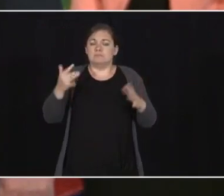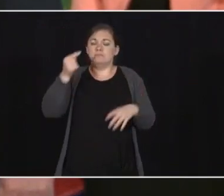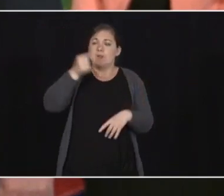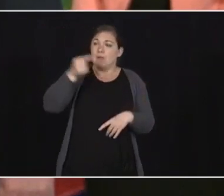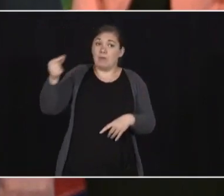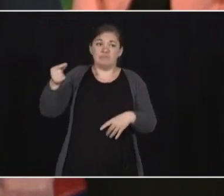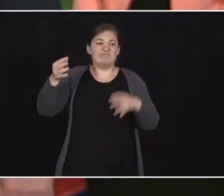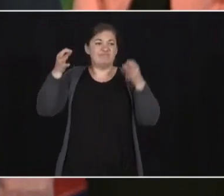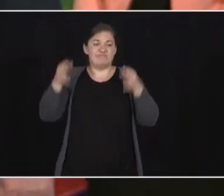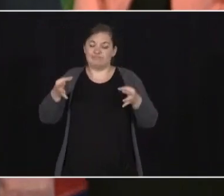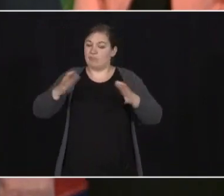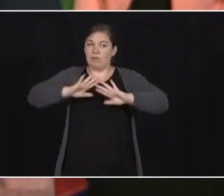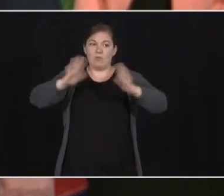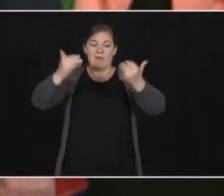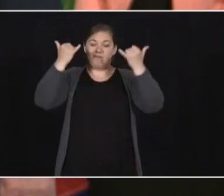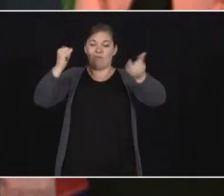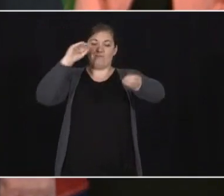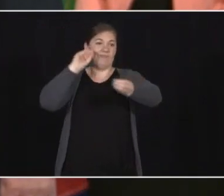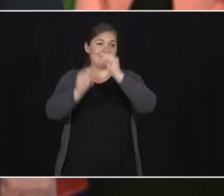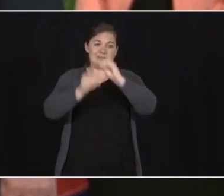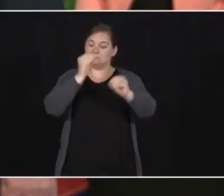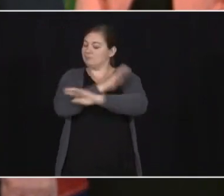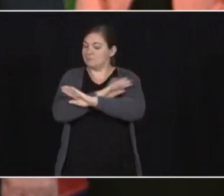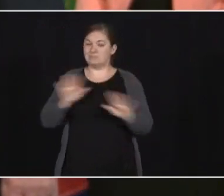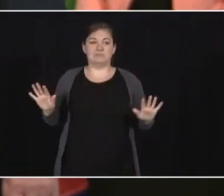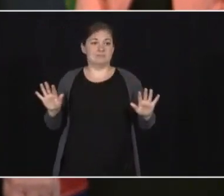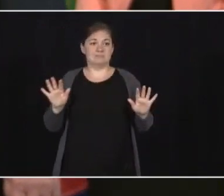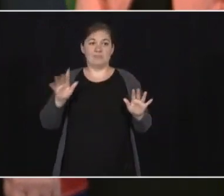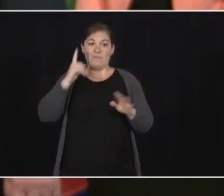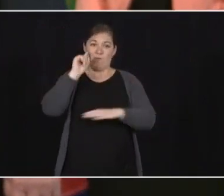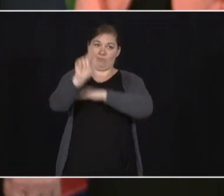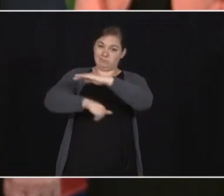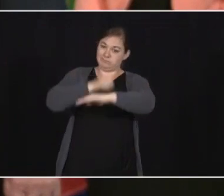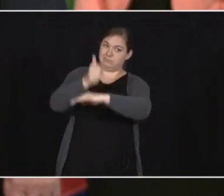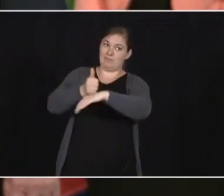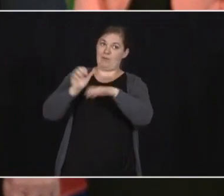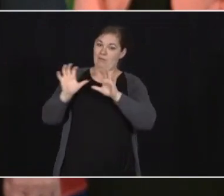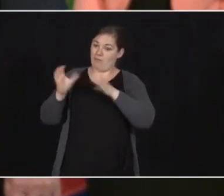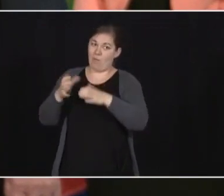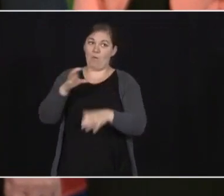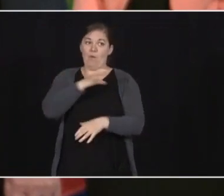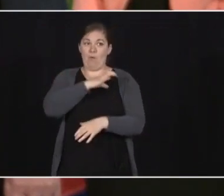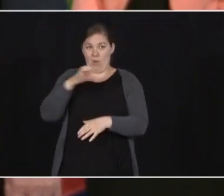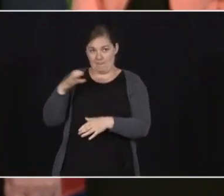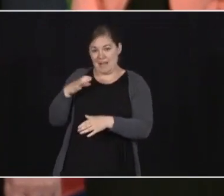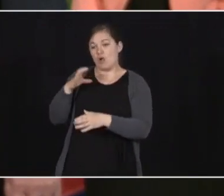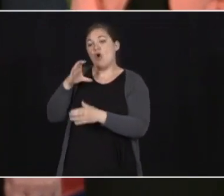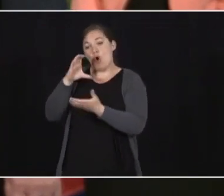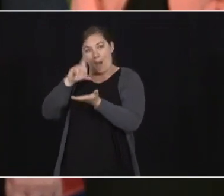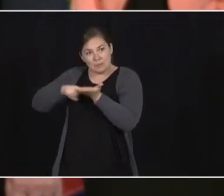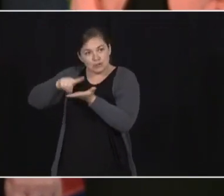I'm determined, our government is determined and committed to fix this problem once and for all. That's why we will have a commission.